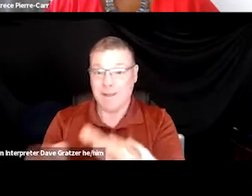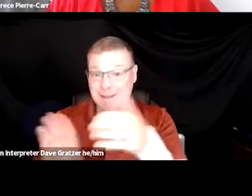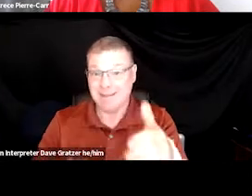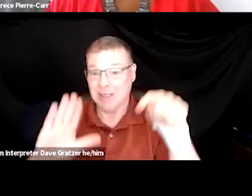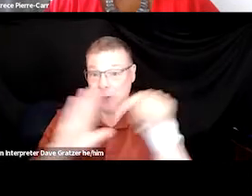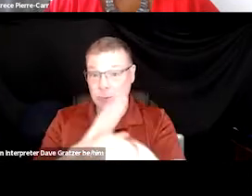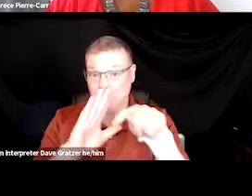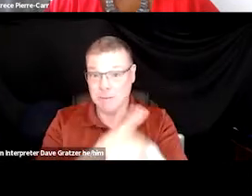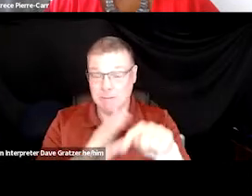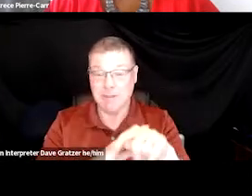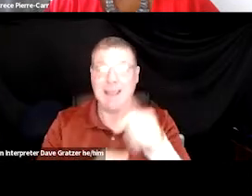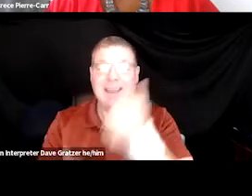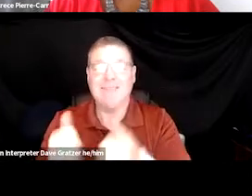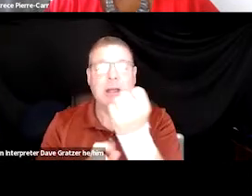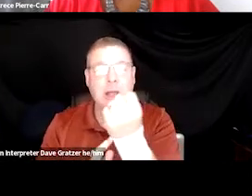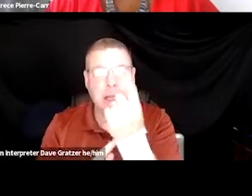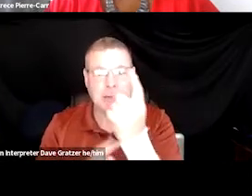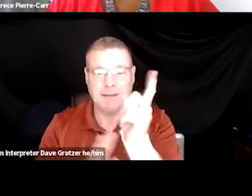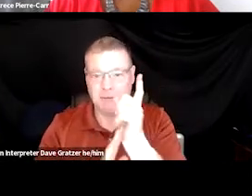Every 11 minutes in the United States.